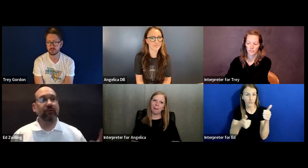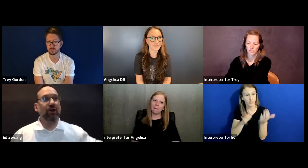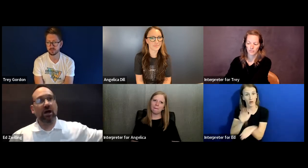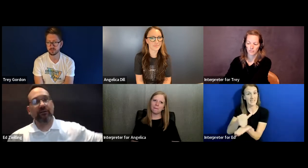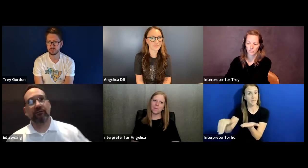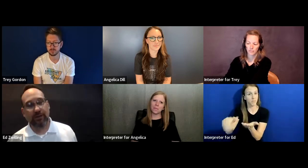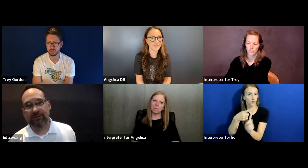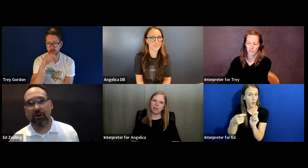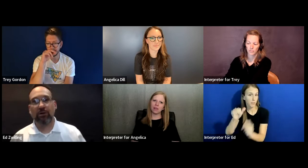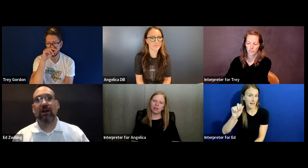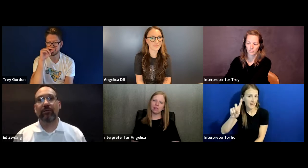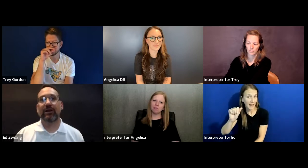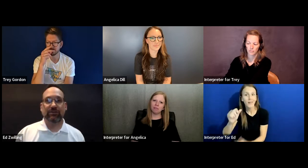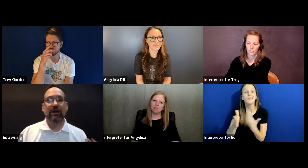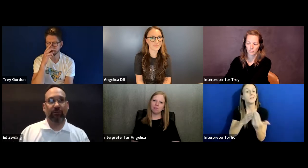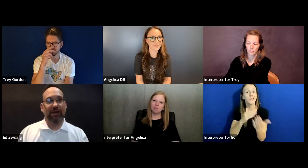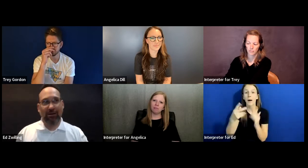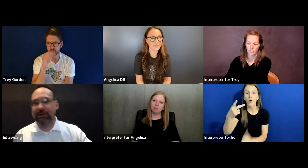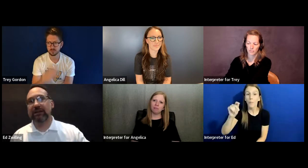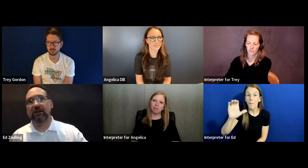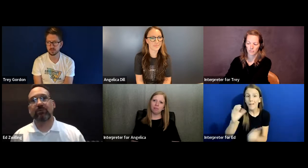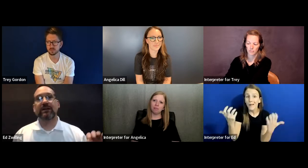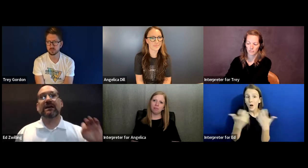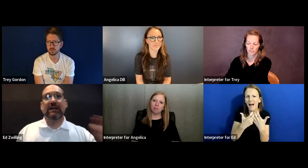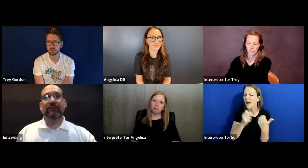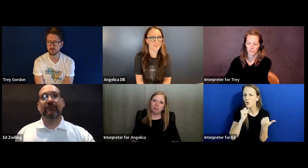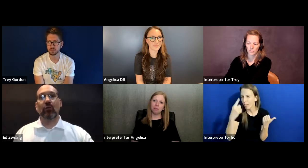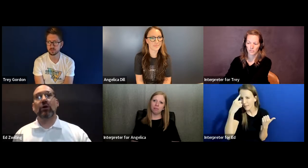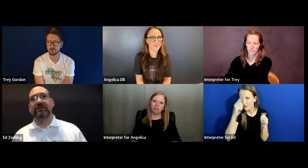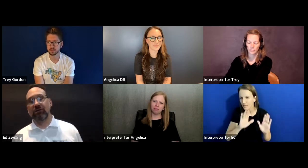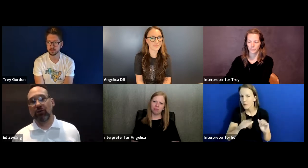or not it's a public accommodation i don't think i don't think it is but even if it were considered